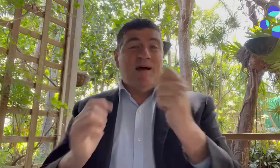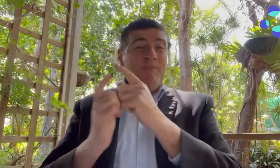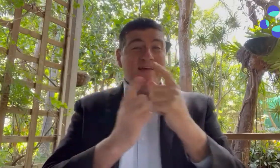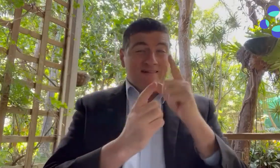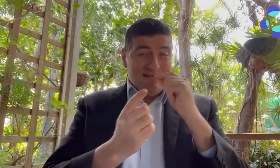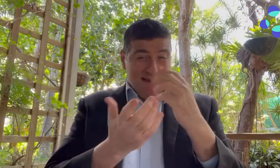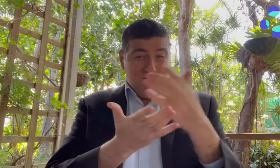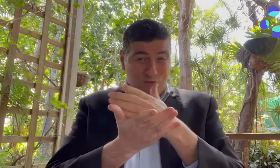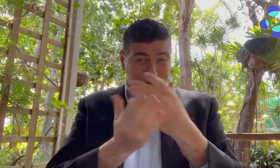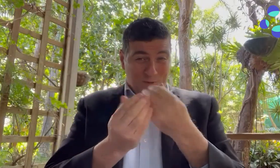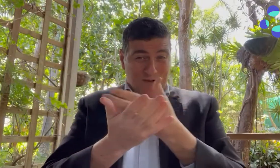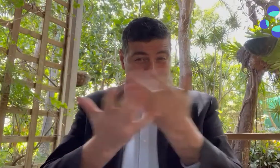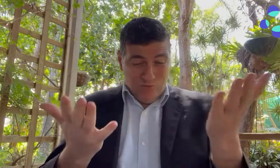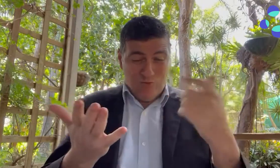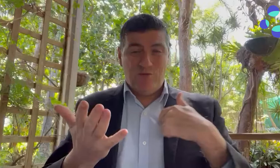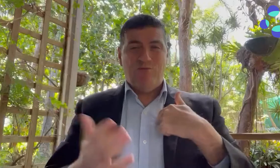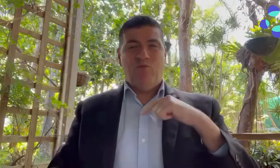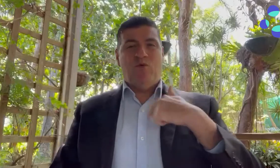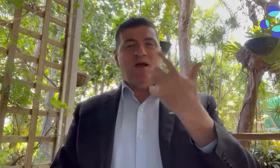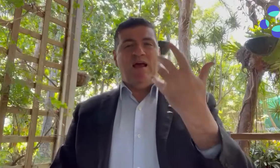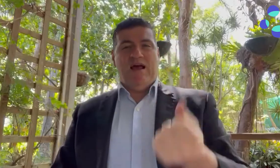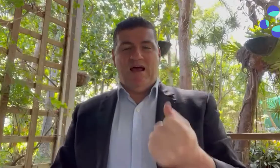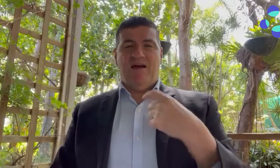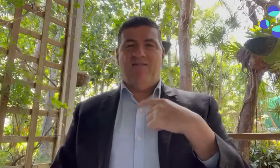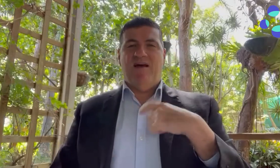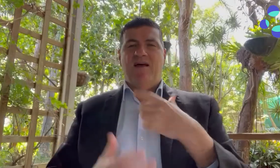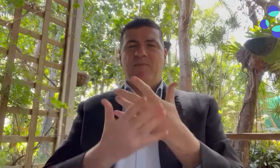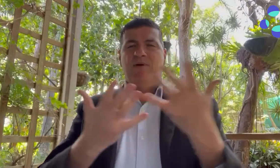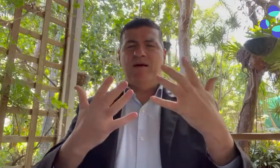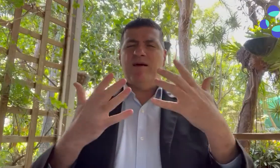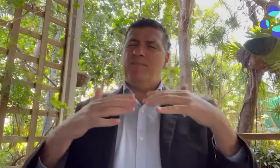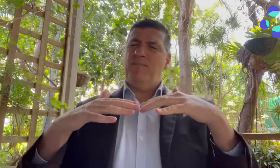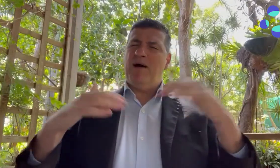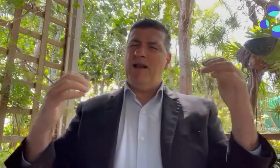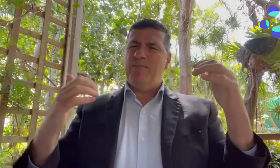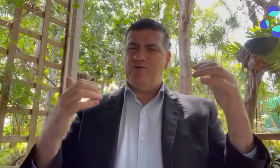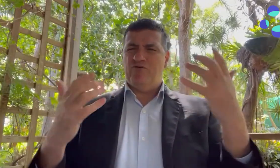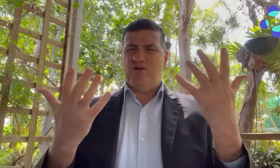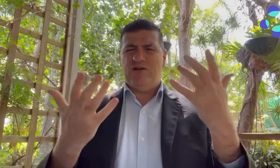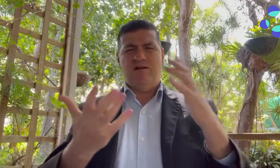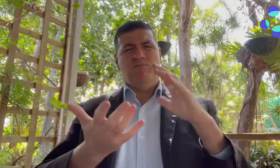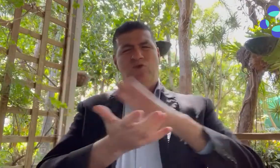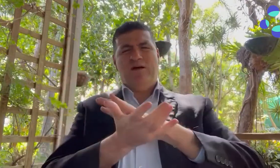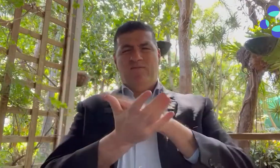We have planned a breakfast event at Parliament House